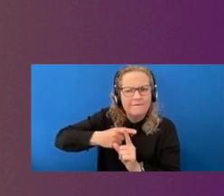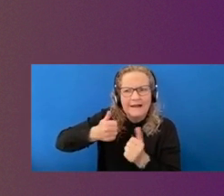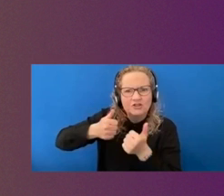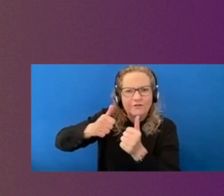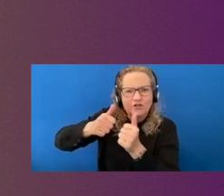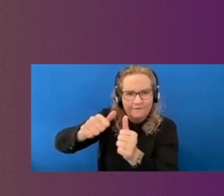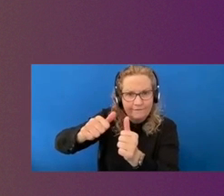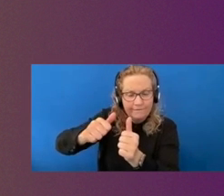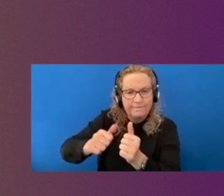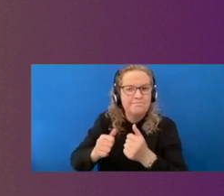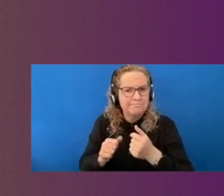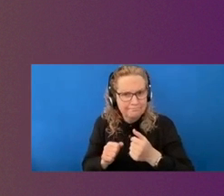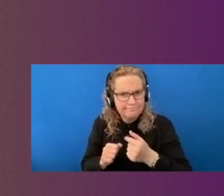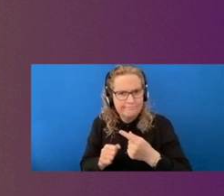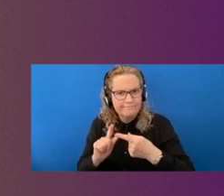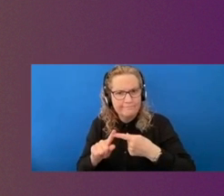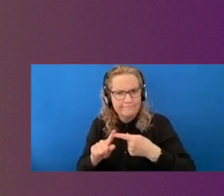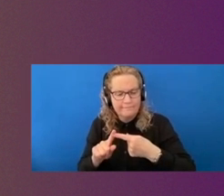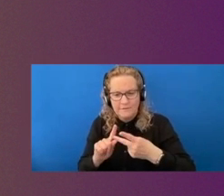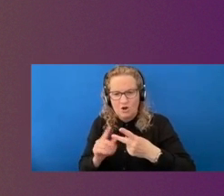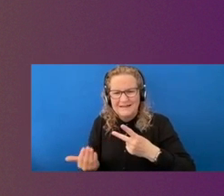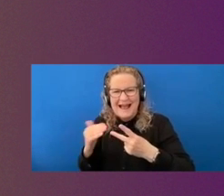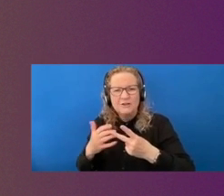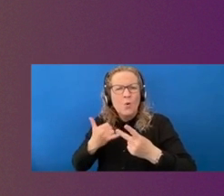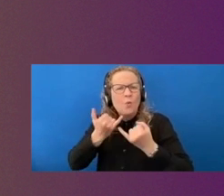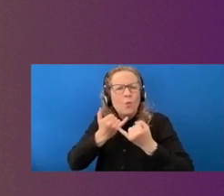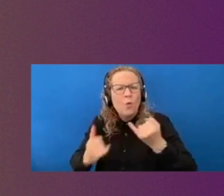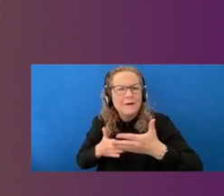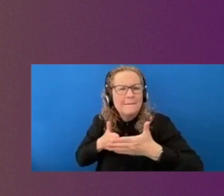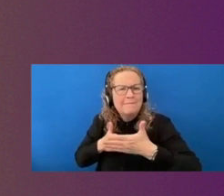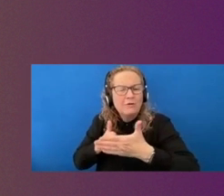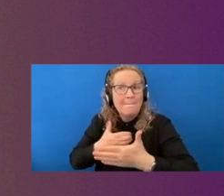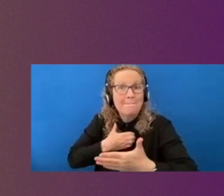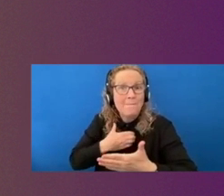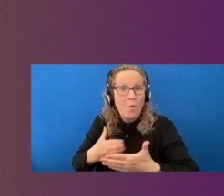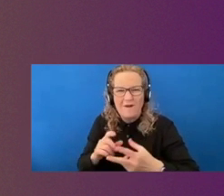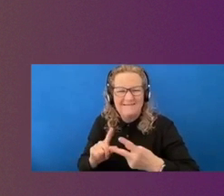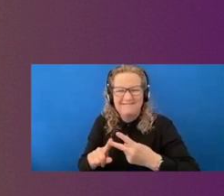make sure there's no additional barriers that are being created and three having innovation